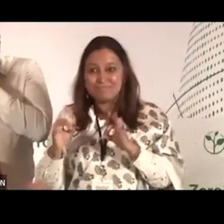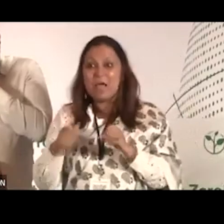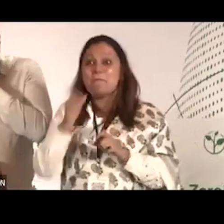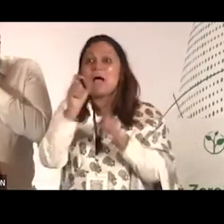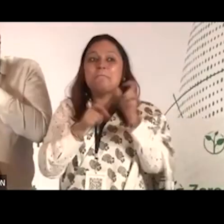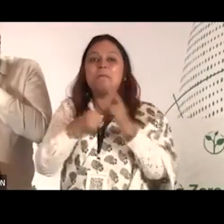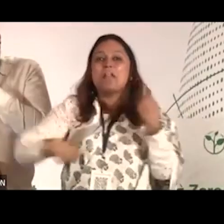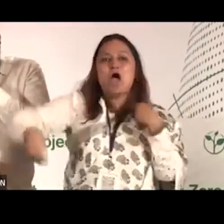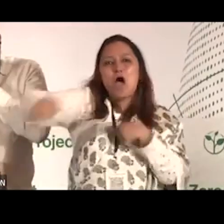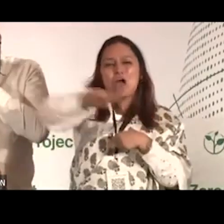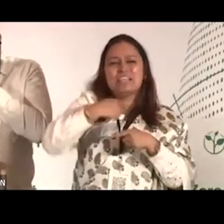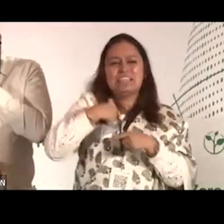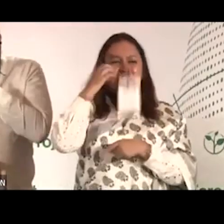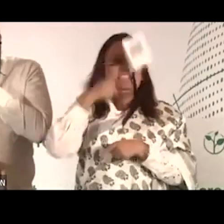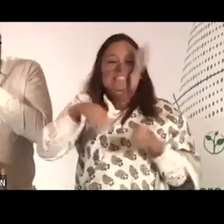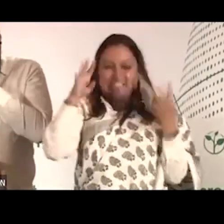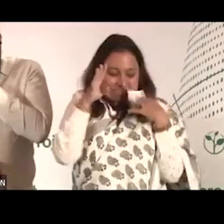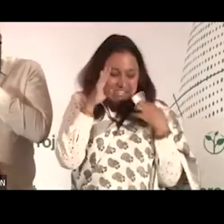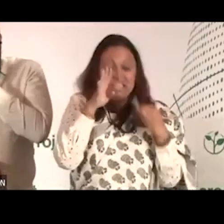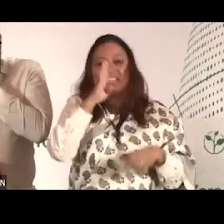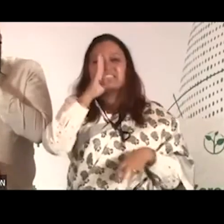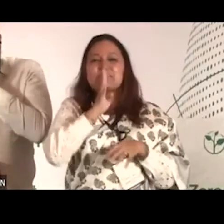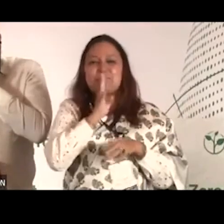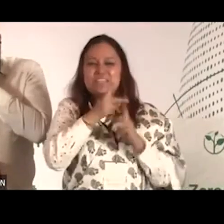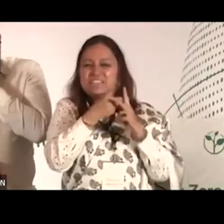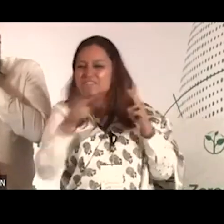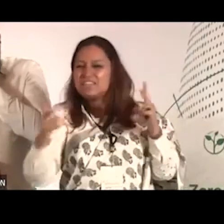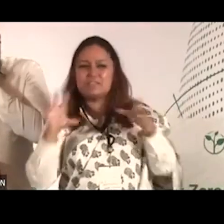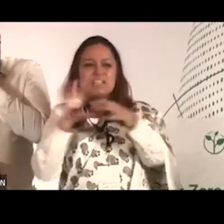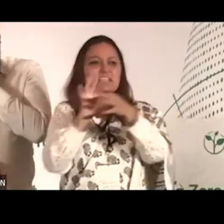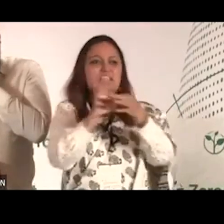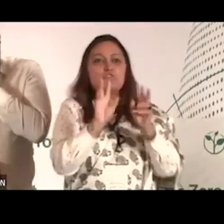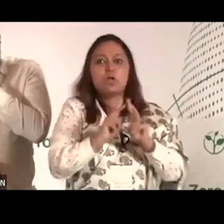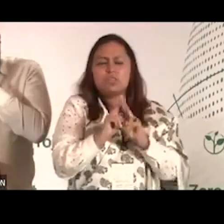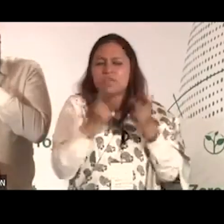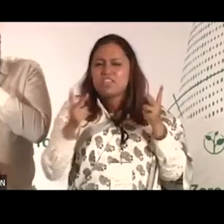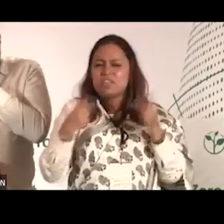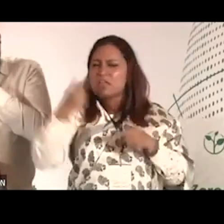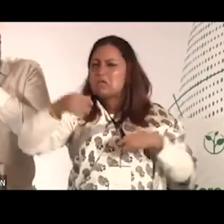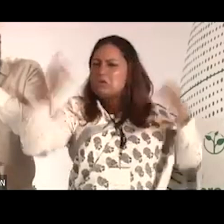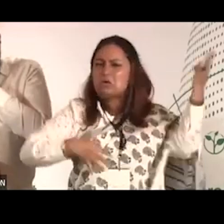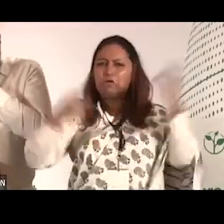and Idea of Potato was a solution, which was simple yet innovative,